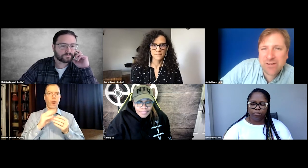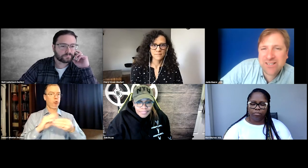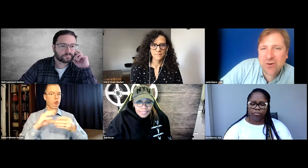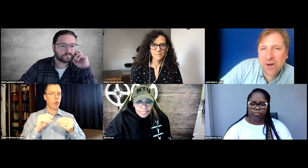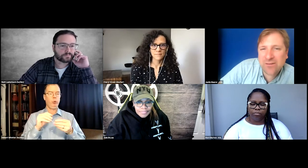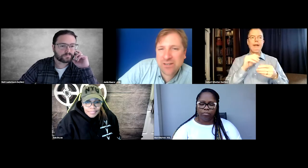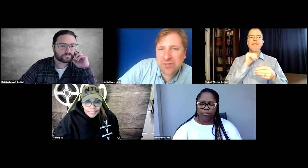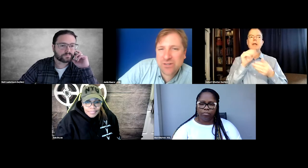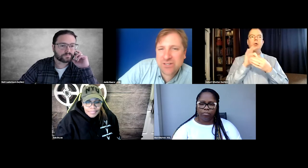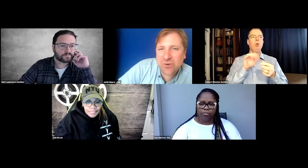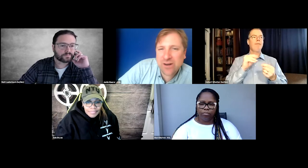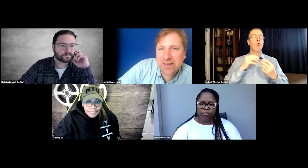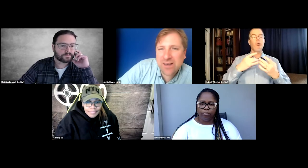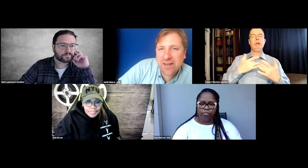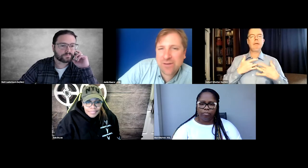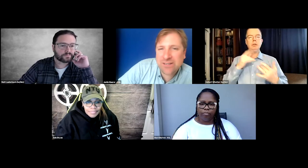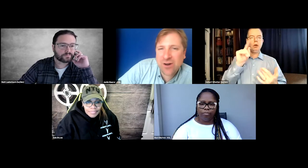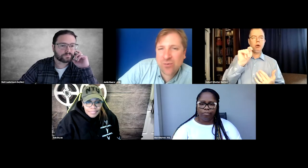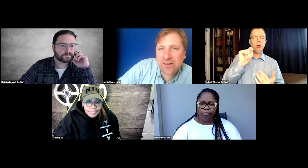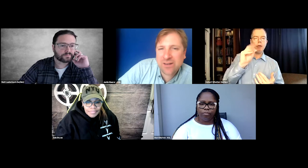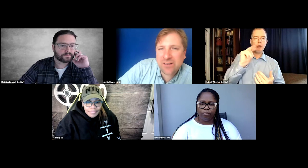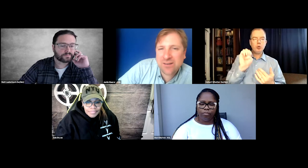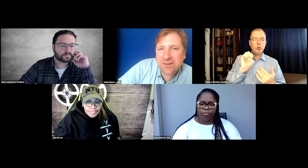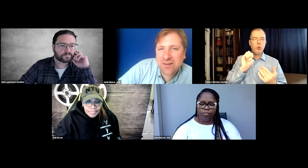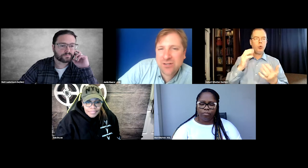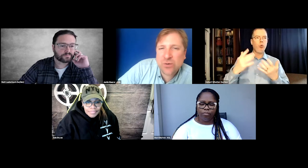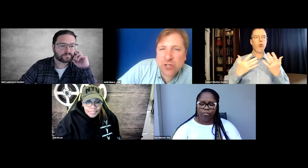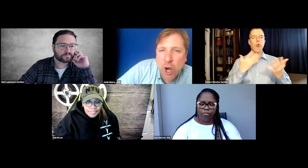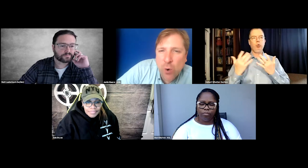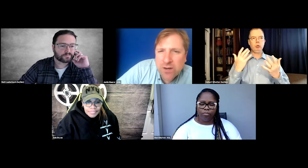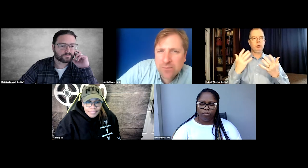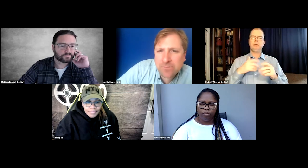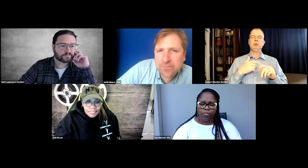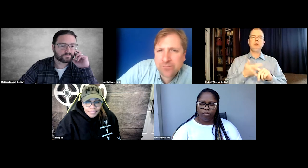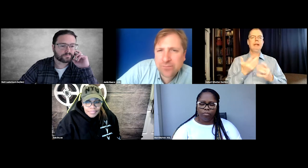If it's not relevant to the story, if it's not relevant to the tone,